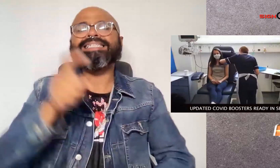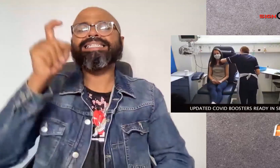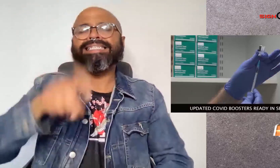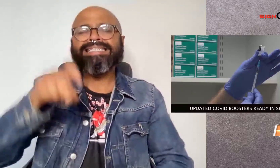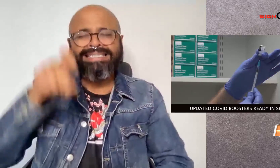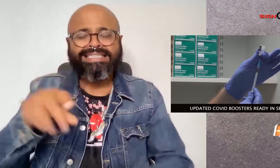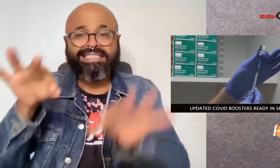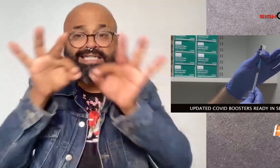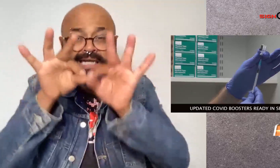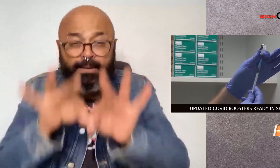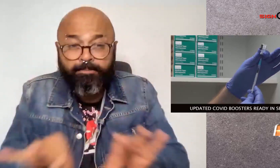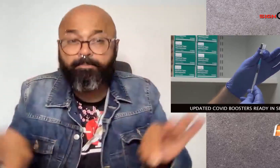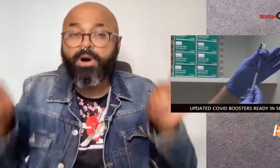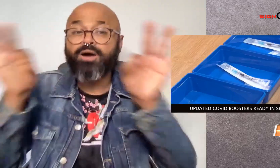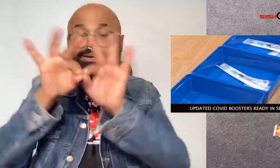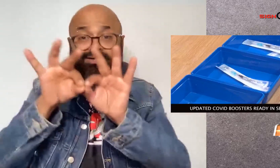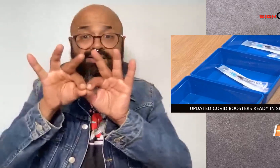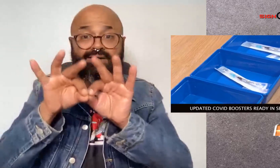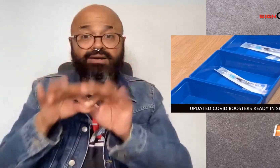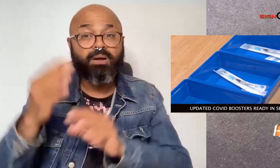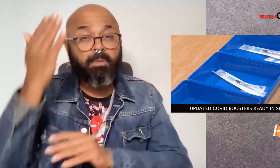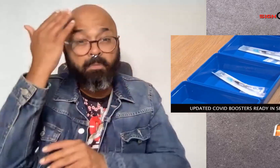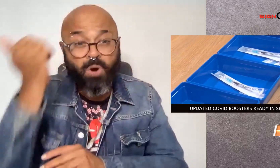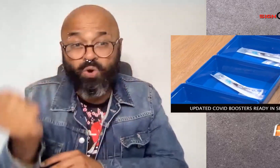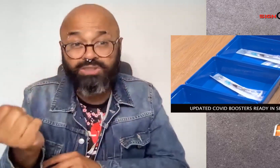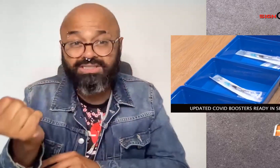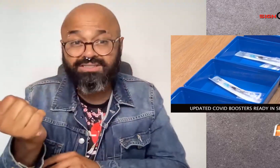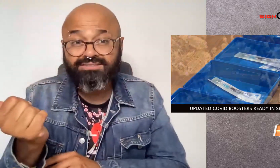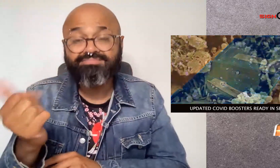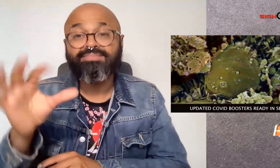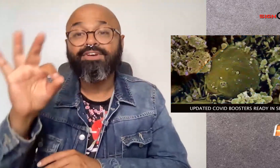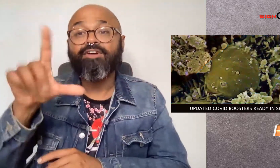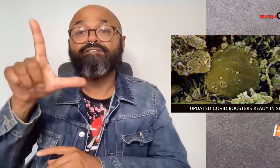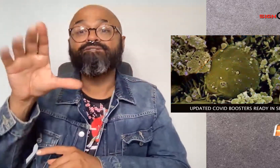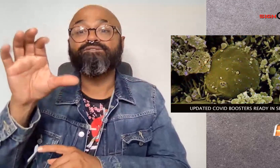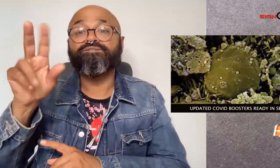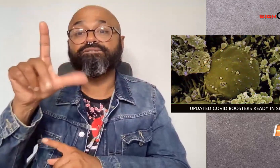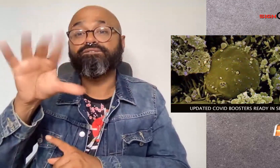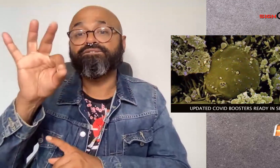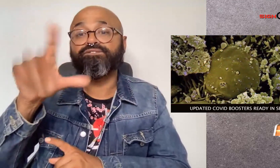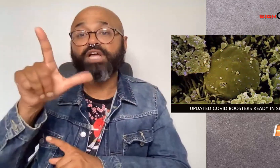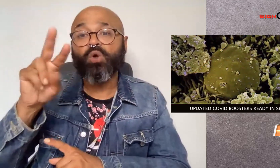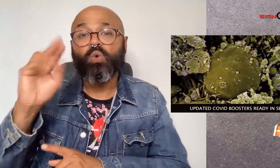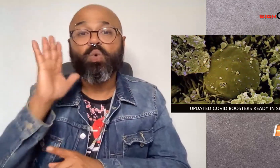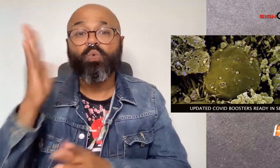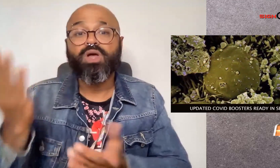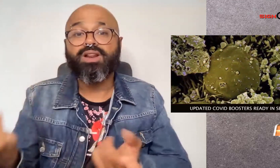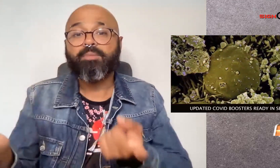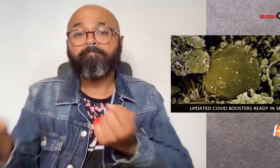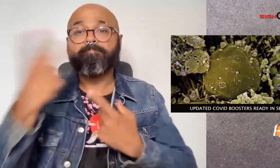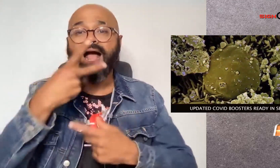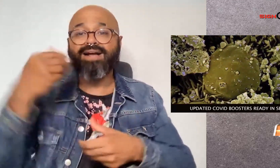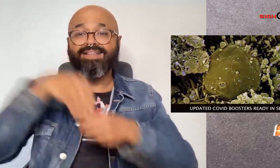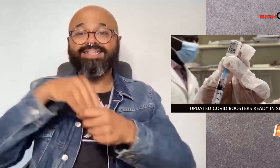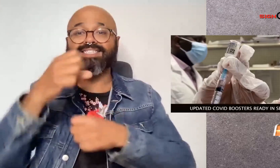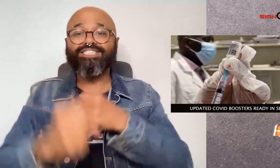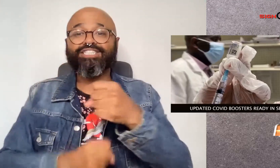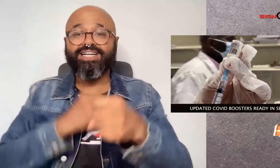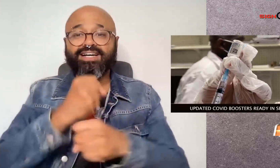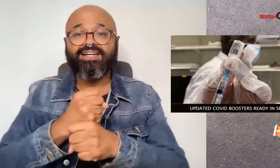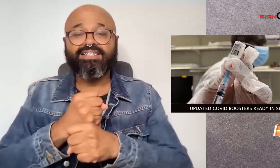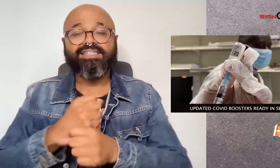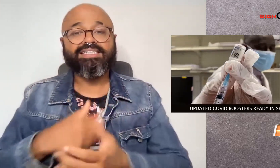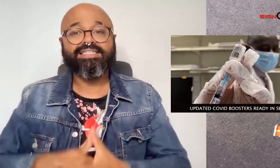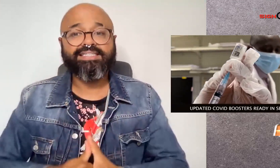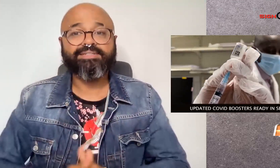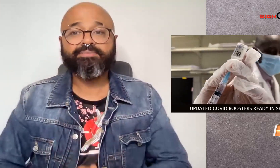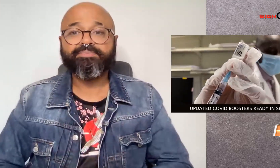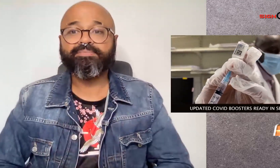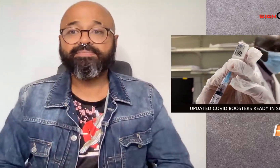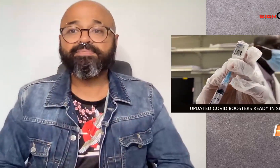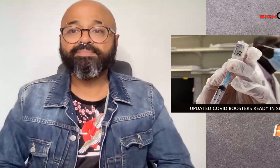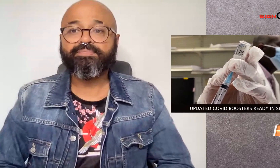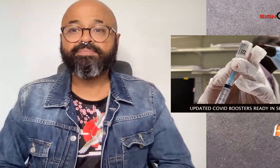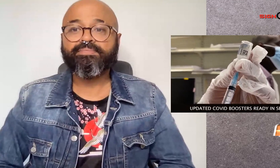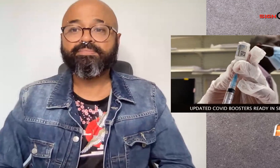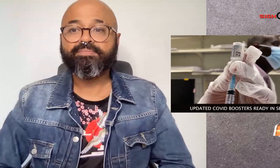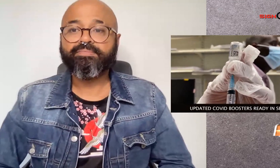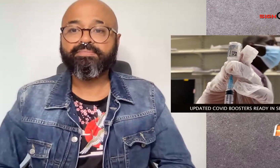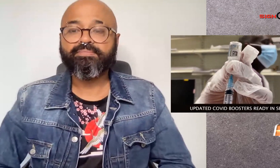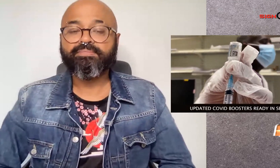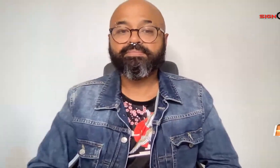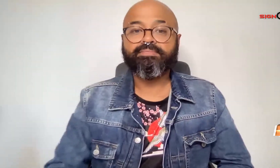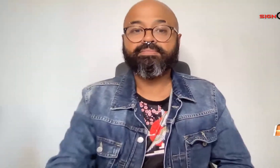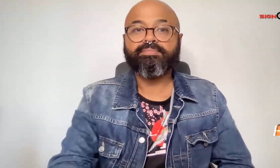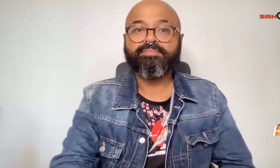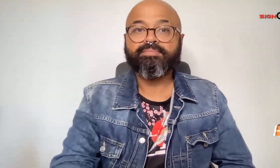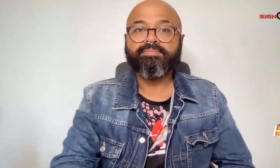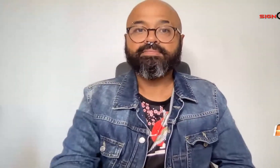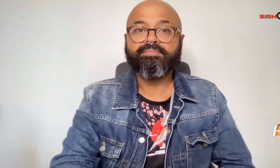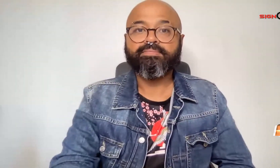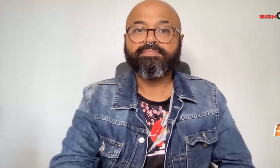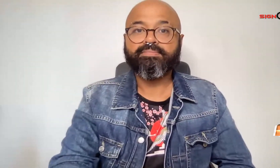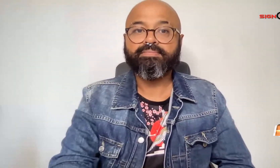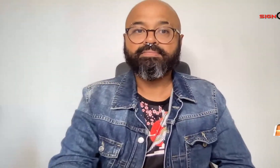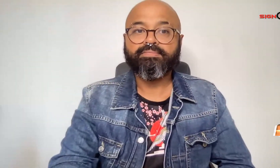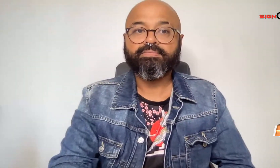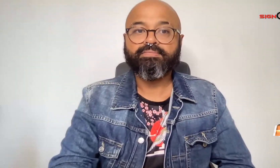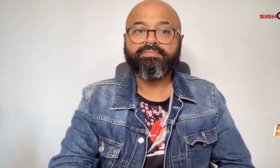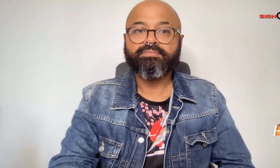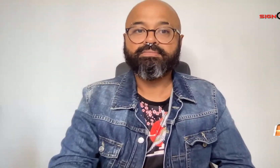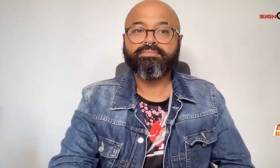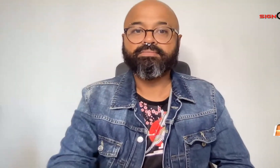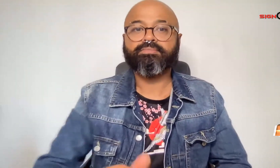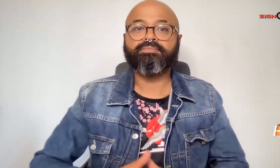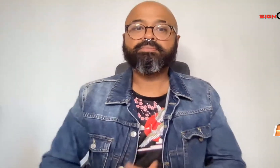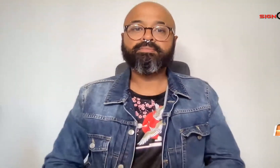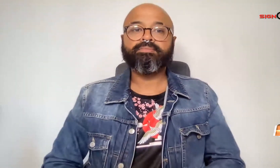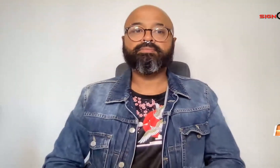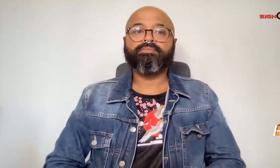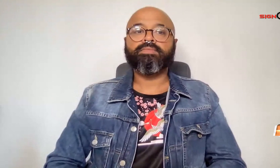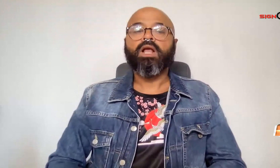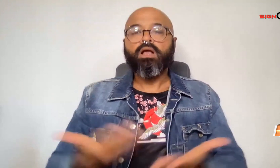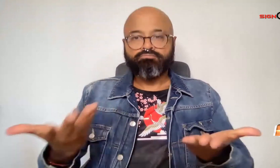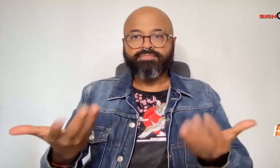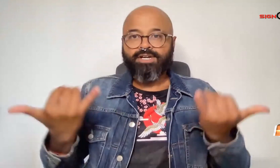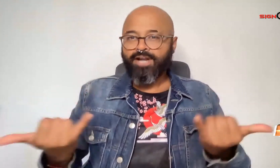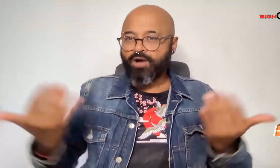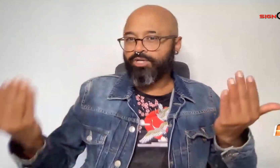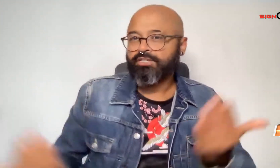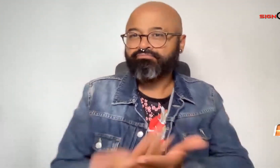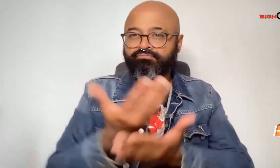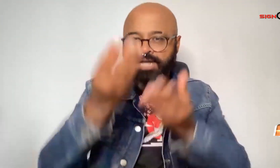will be especially important because the flu is expected to make a comeback this year